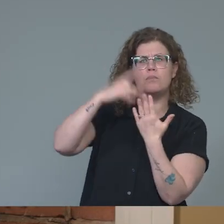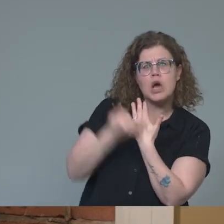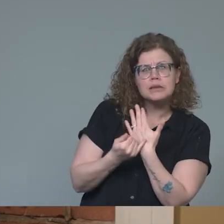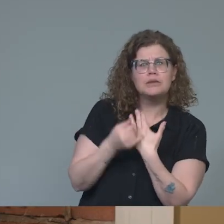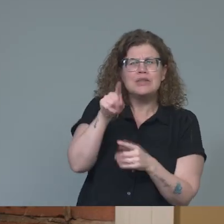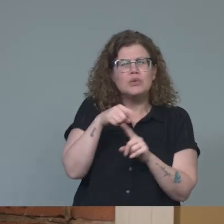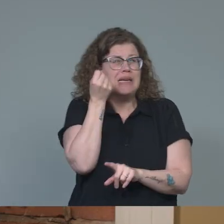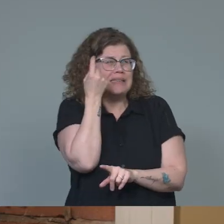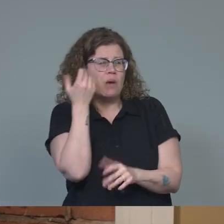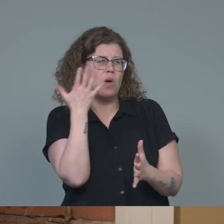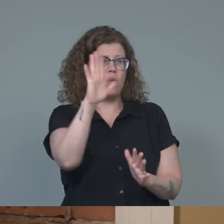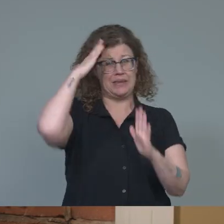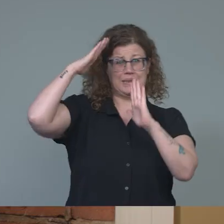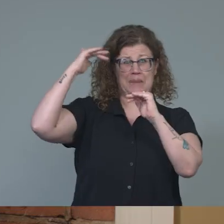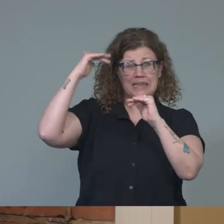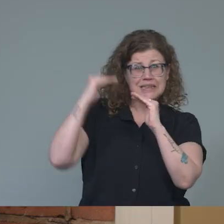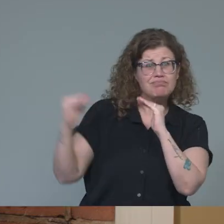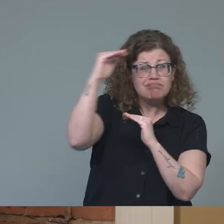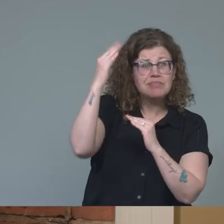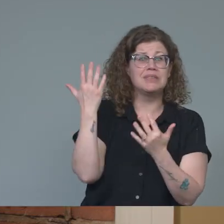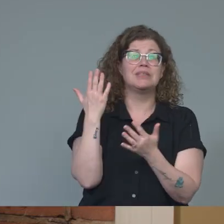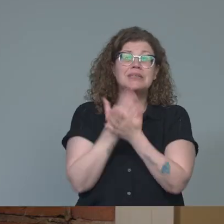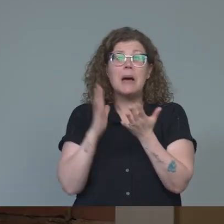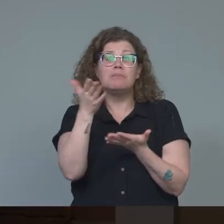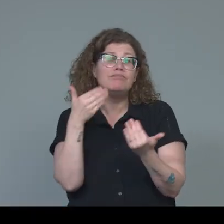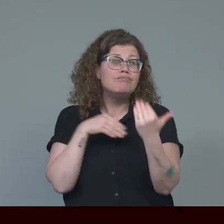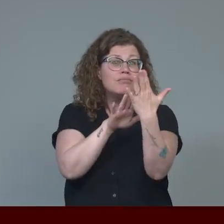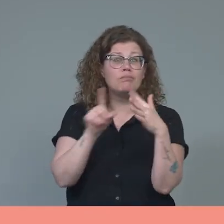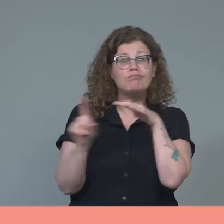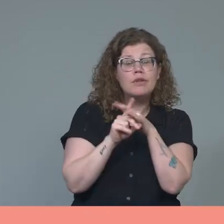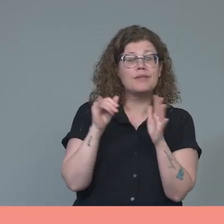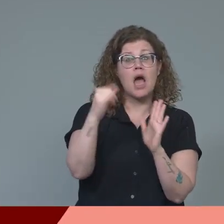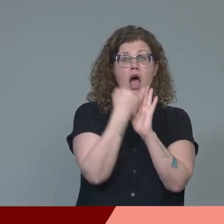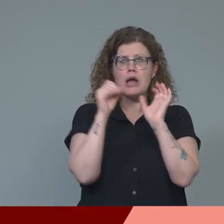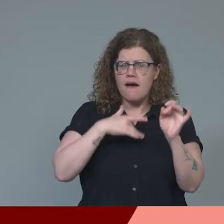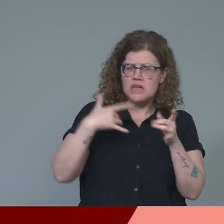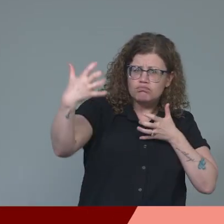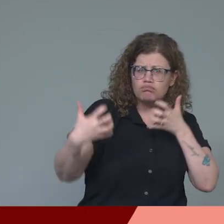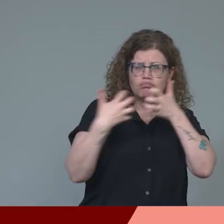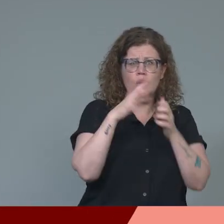and so, it requires additional funds to support the artist in doing that work.